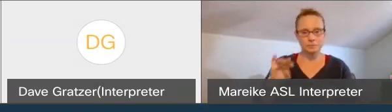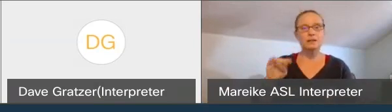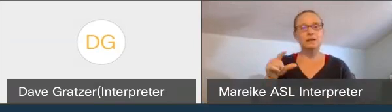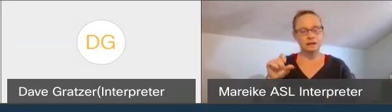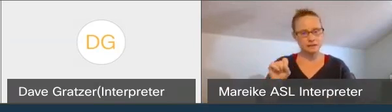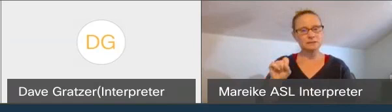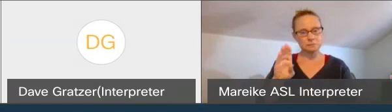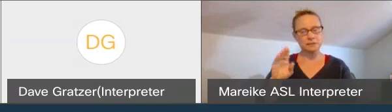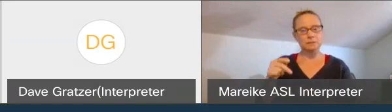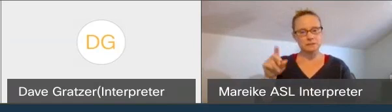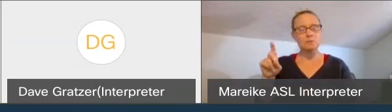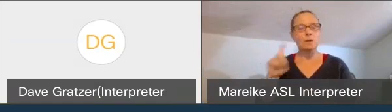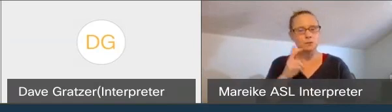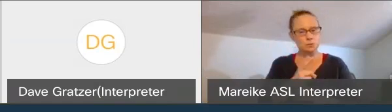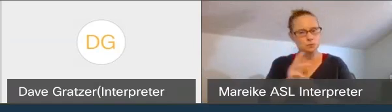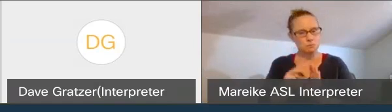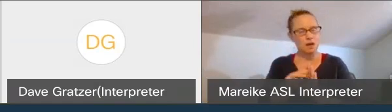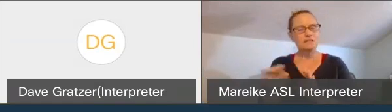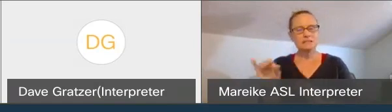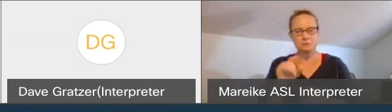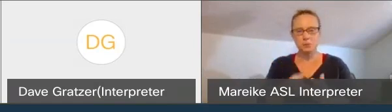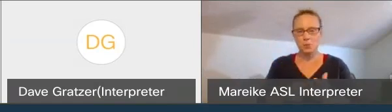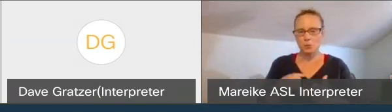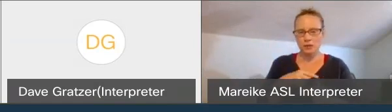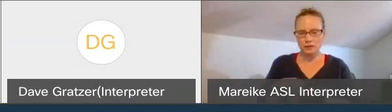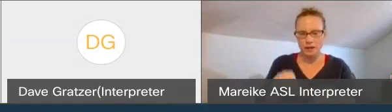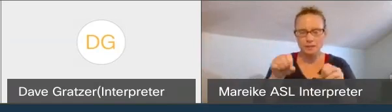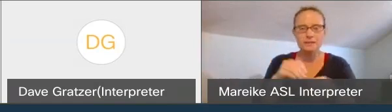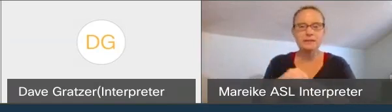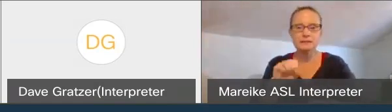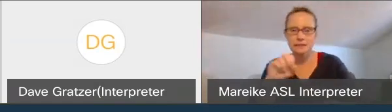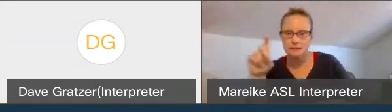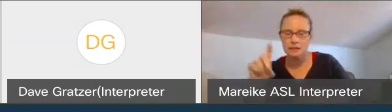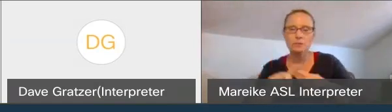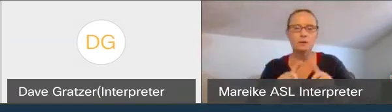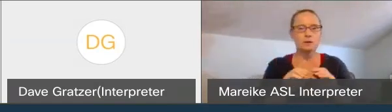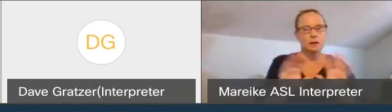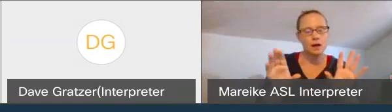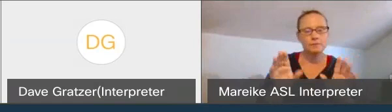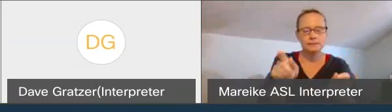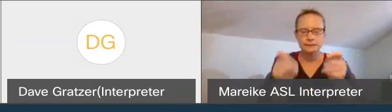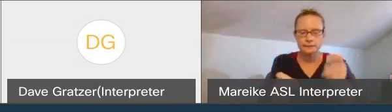used a model that was similar to what we had adopted, uh, in San Diego, but obviously tailored it to the--the community.